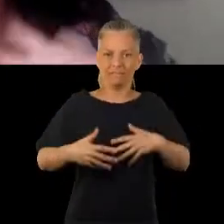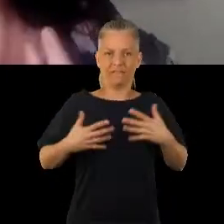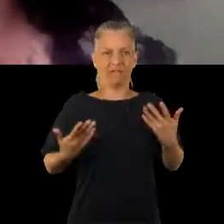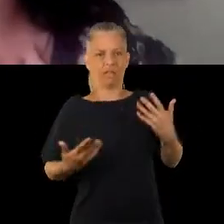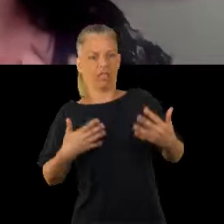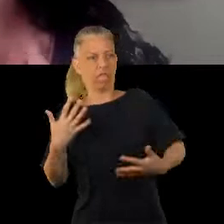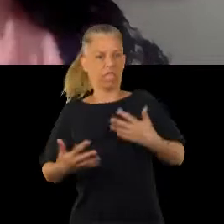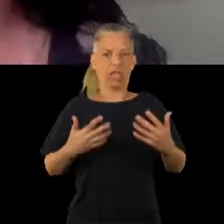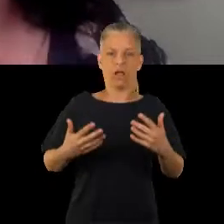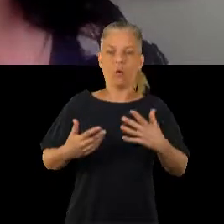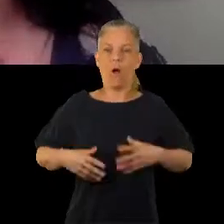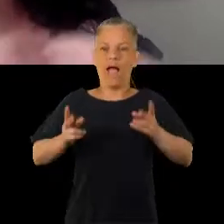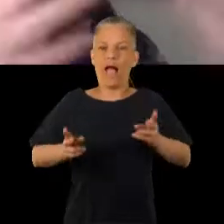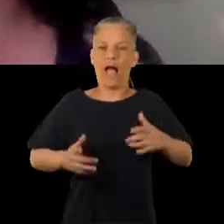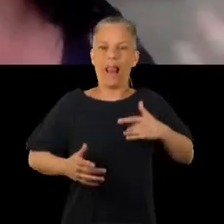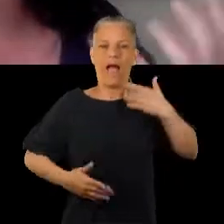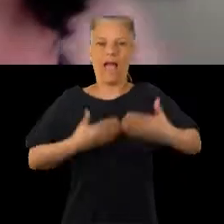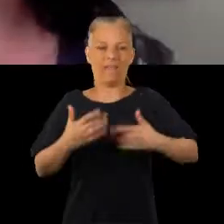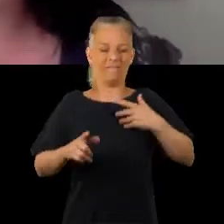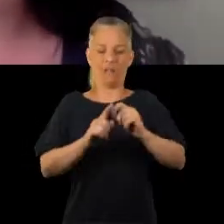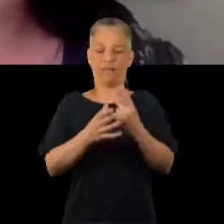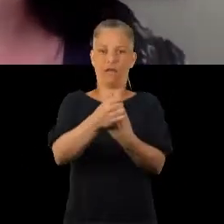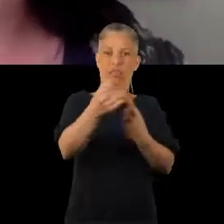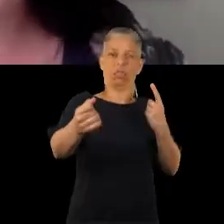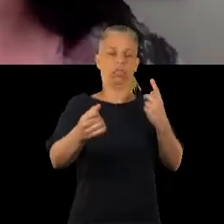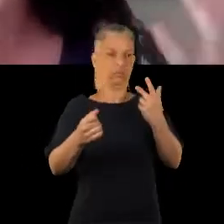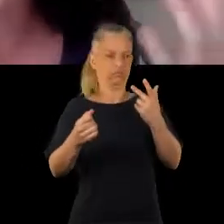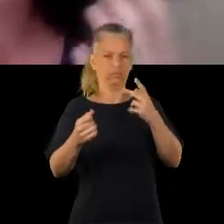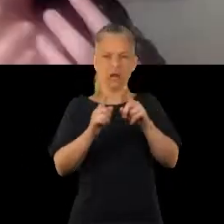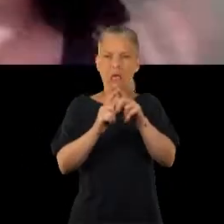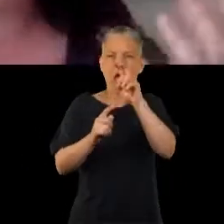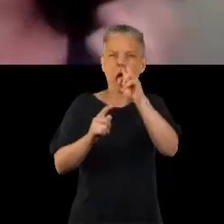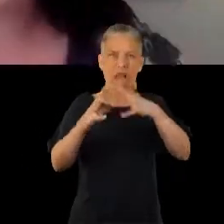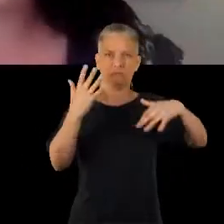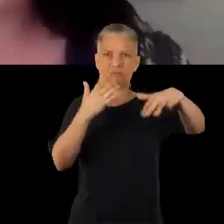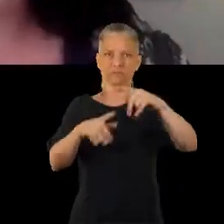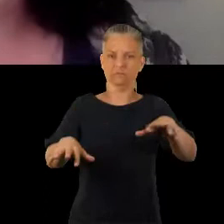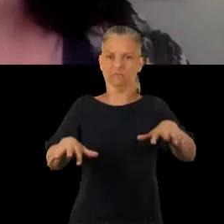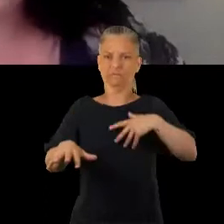For myself. And how I’m seeing people get better and changing and evolving around us.